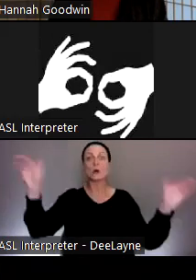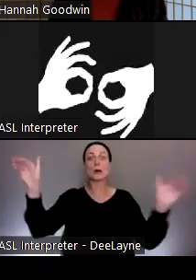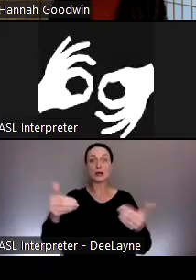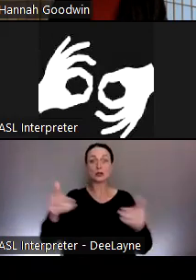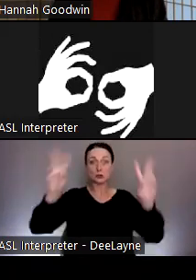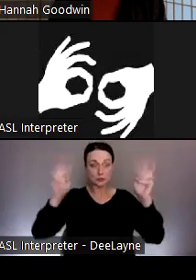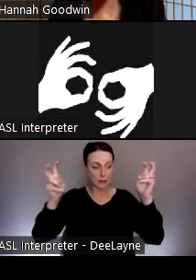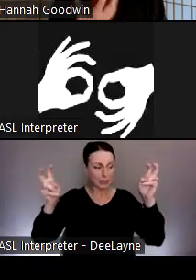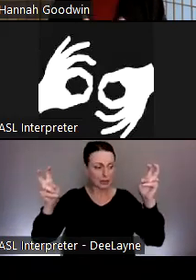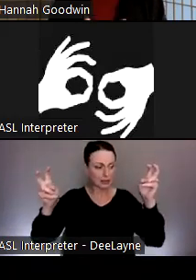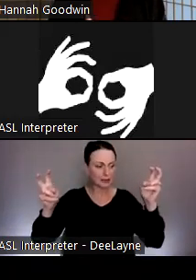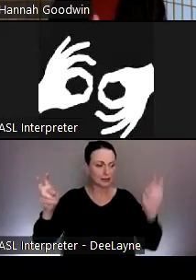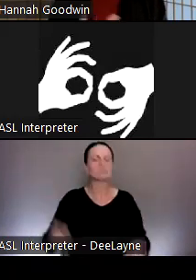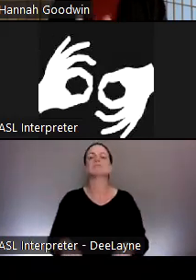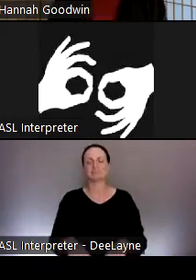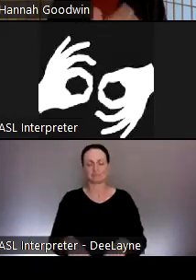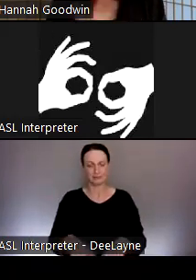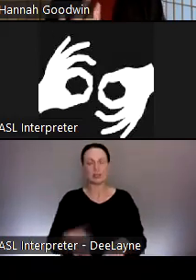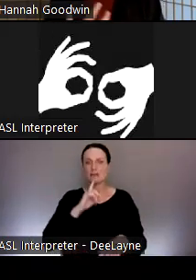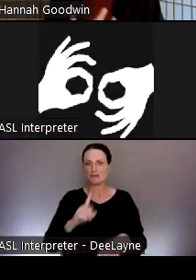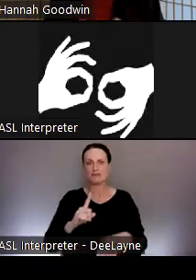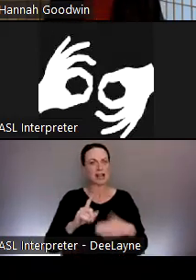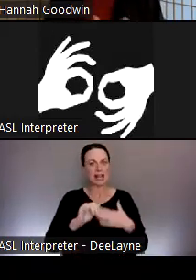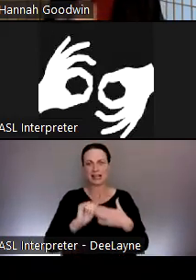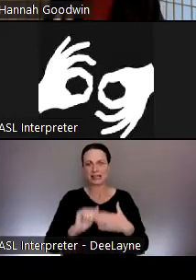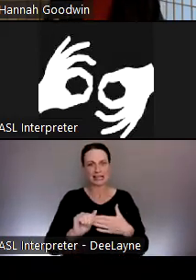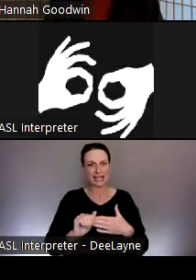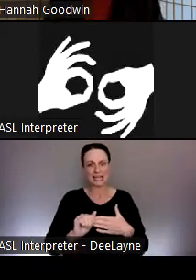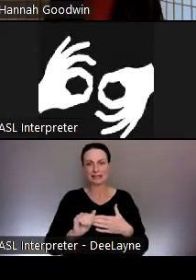and then really leads that conversation